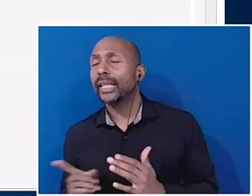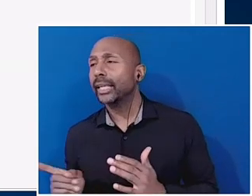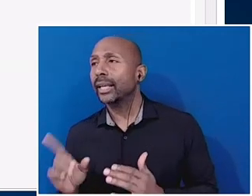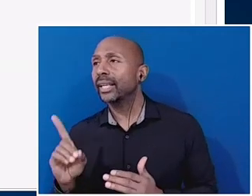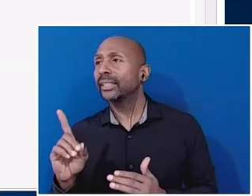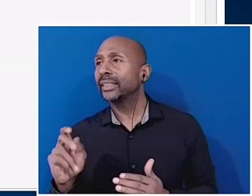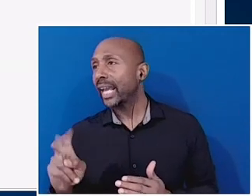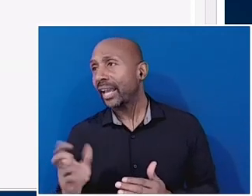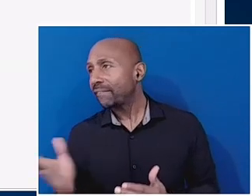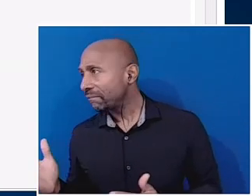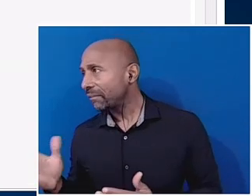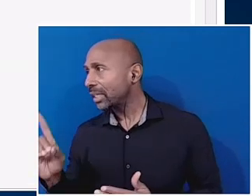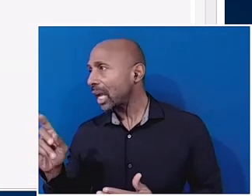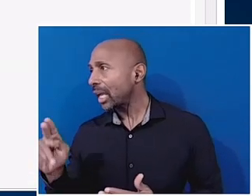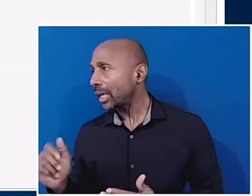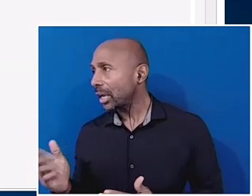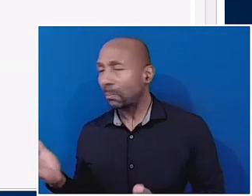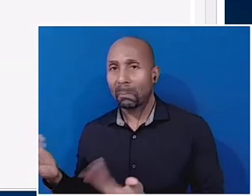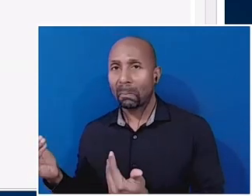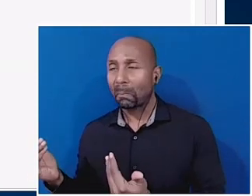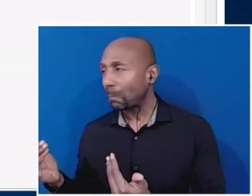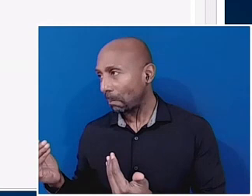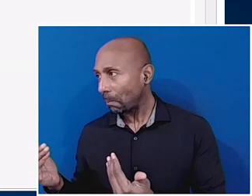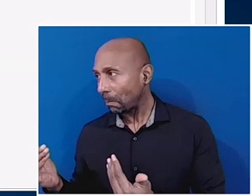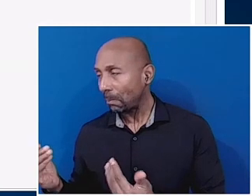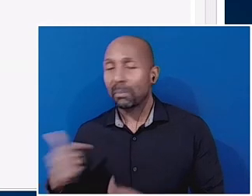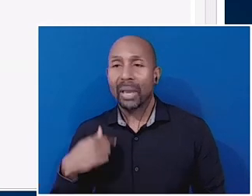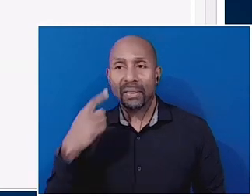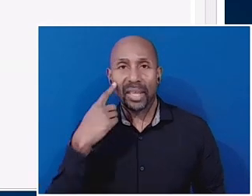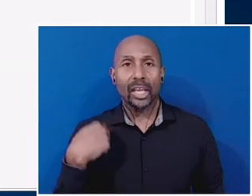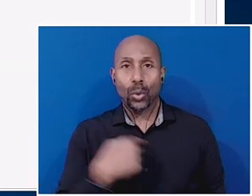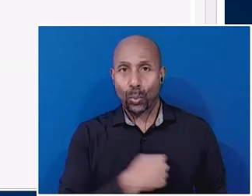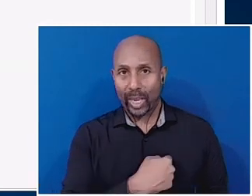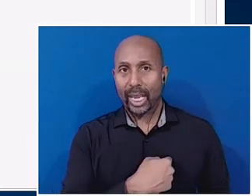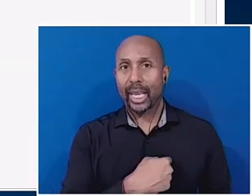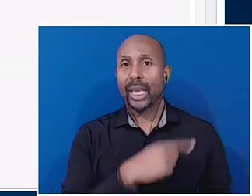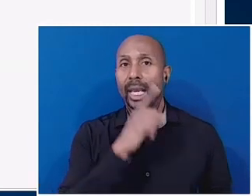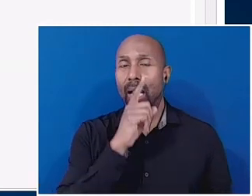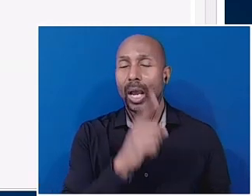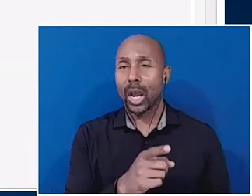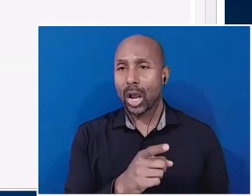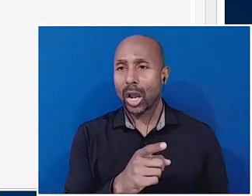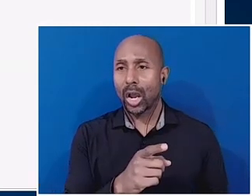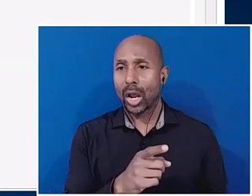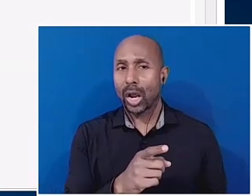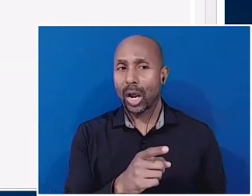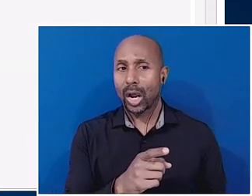I think we're looking at- so I guess it